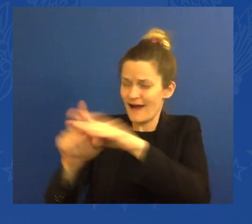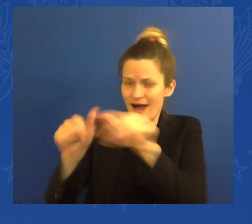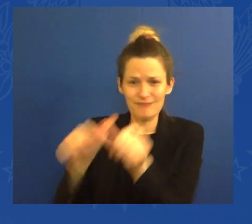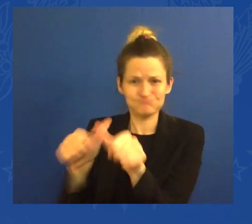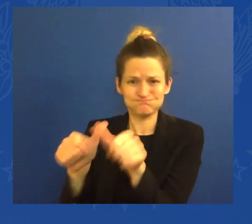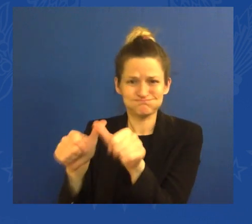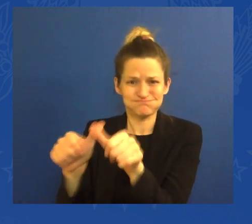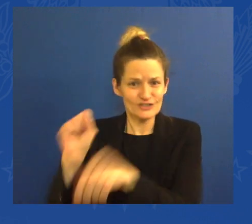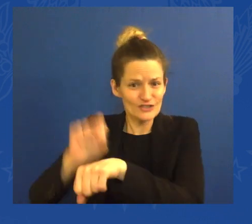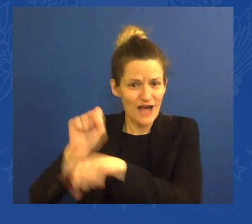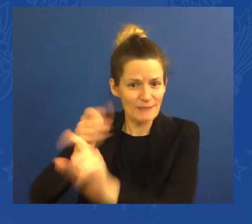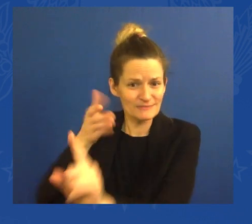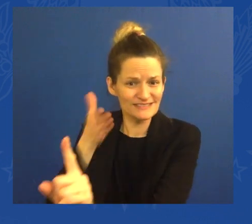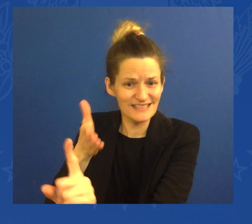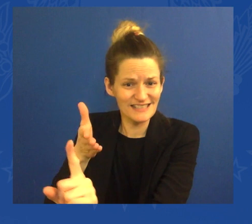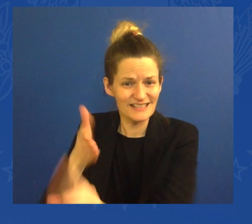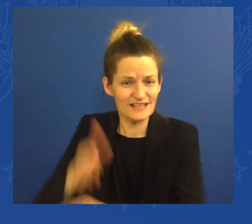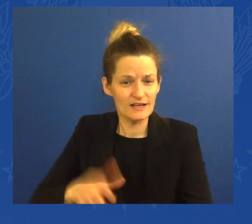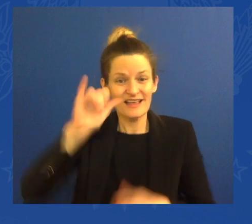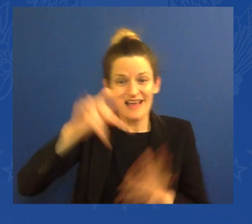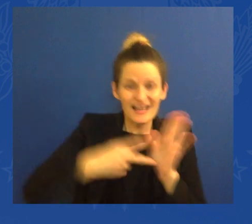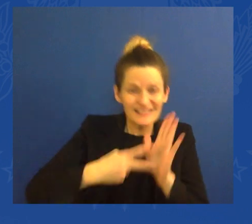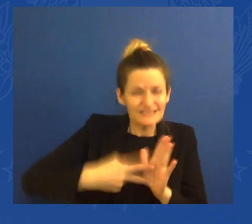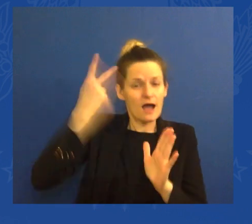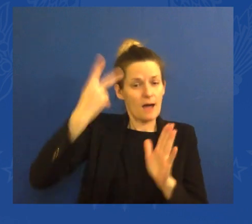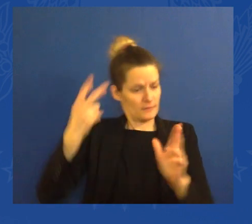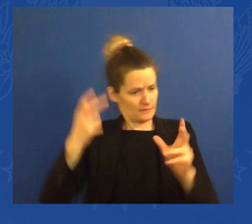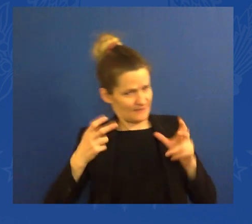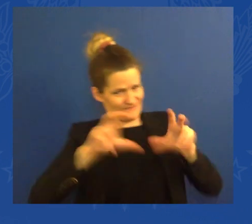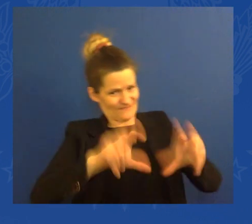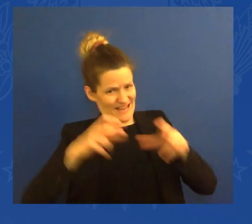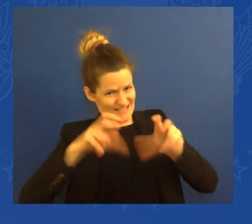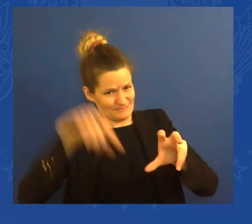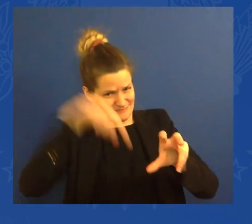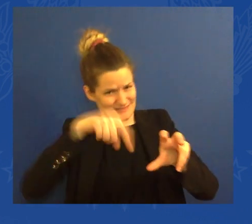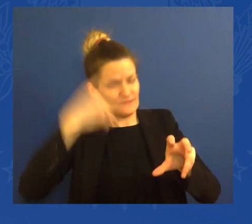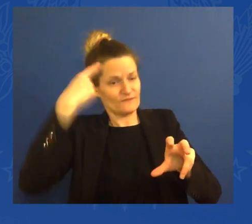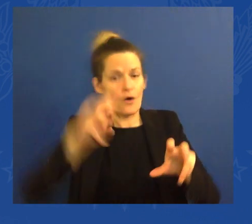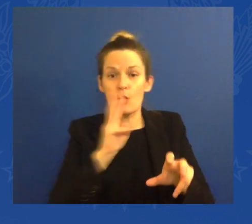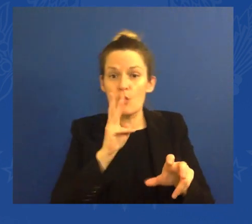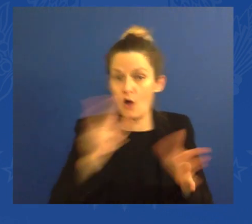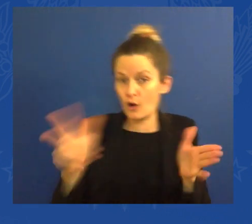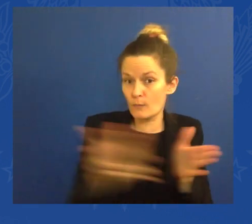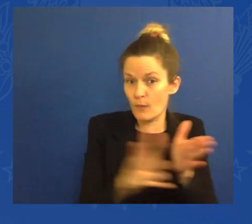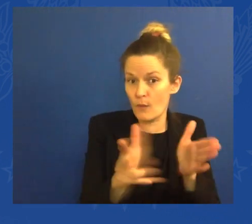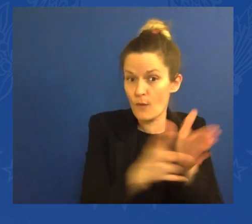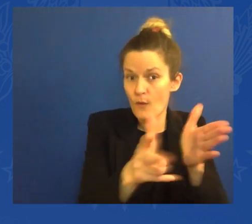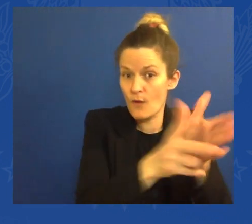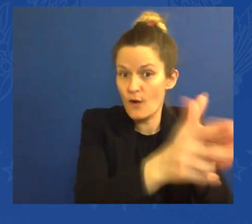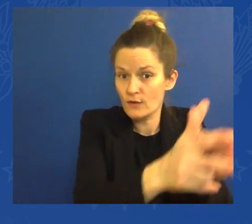including the Port of Duluth-Superior, which was awarded an $8.4 million grant to make critical improvements --